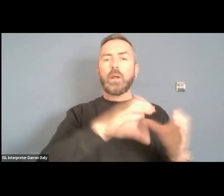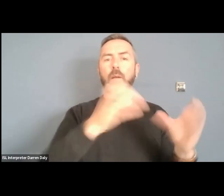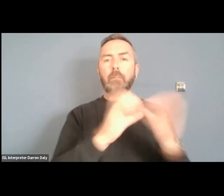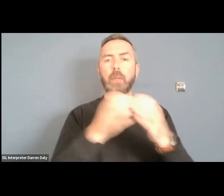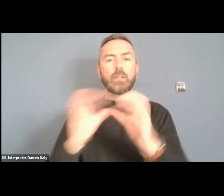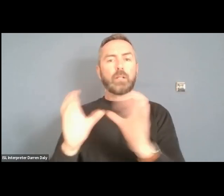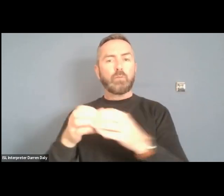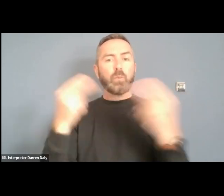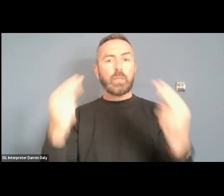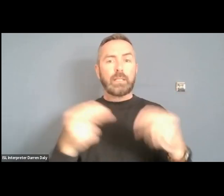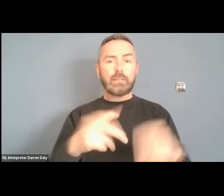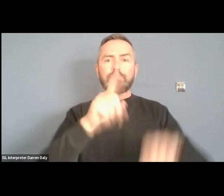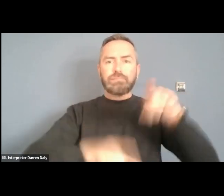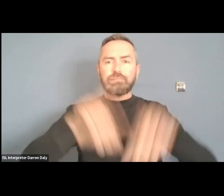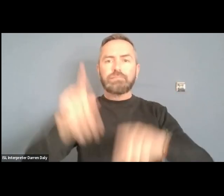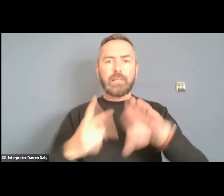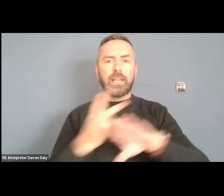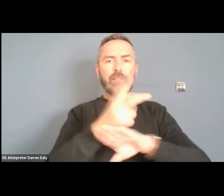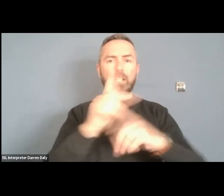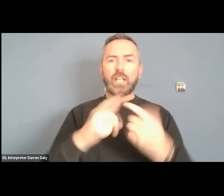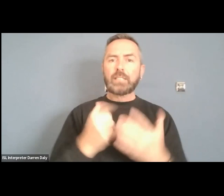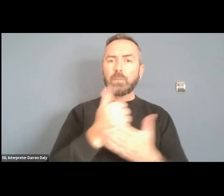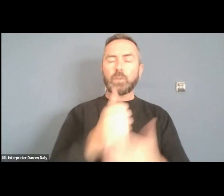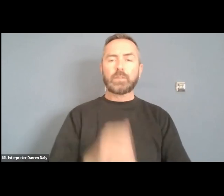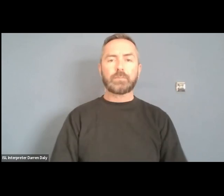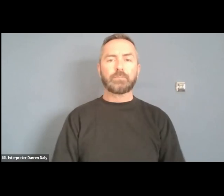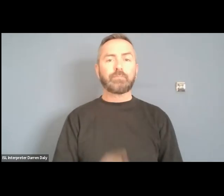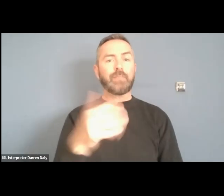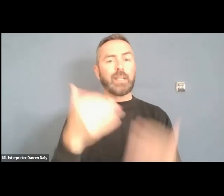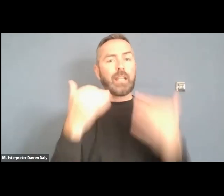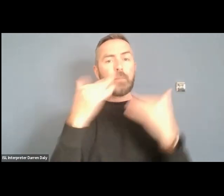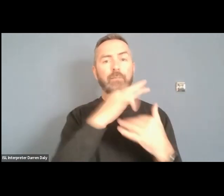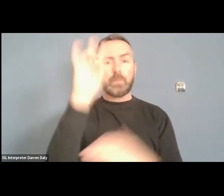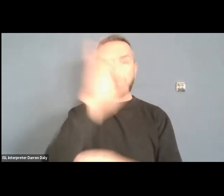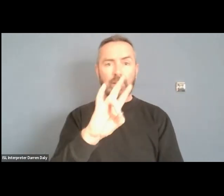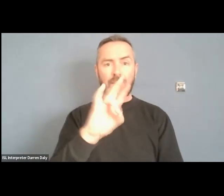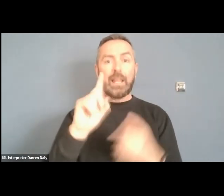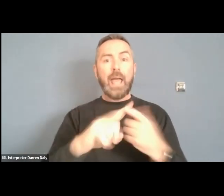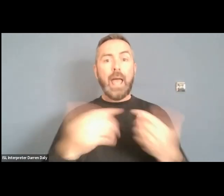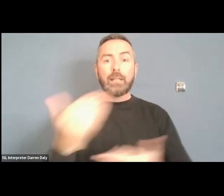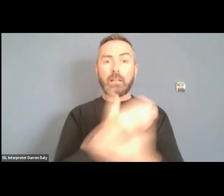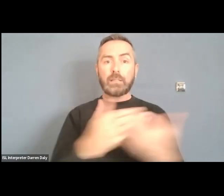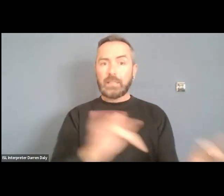of interventions and supports. These data from this survey, along with the consultation that will follow, will help